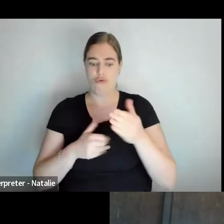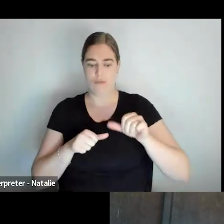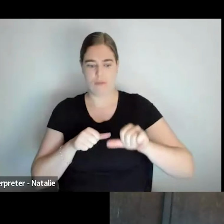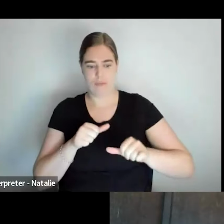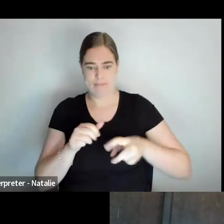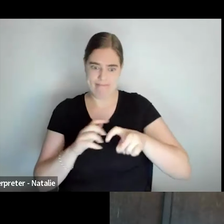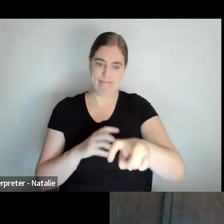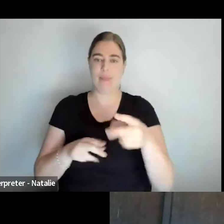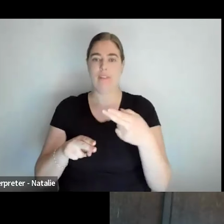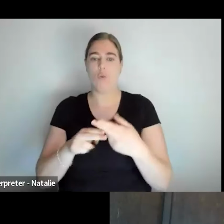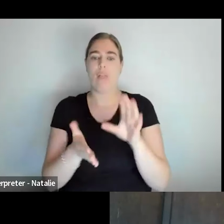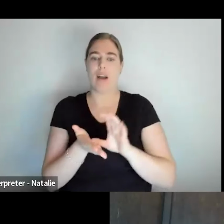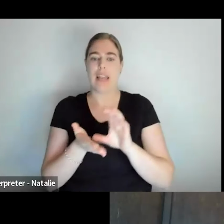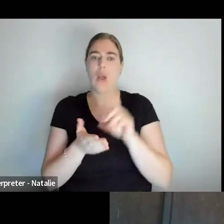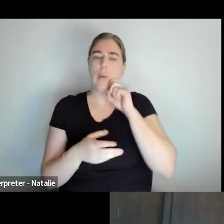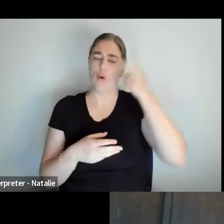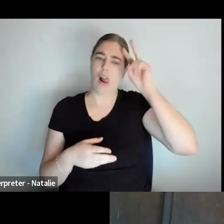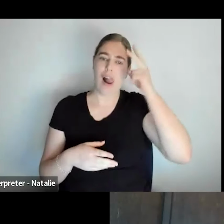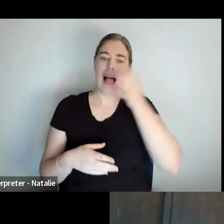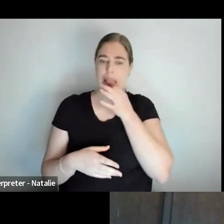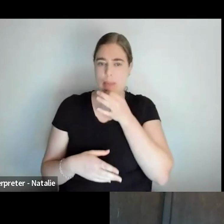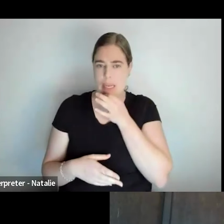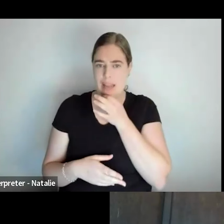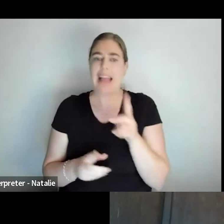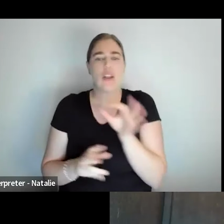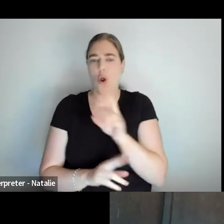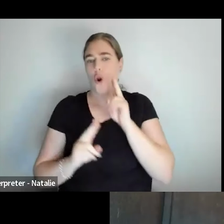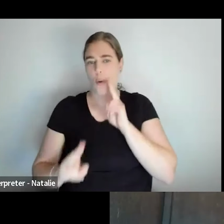a little bit unusual for an investment agency like Creative Australia.